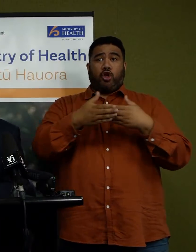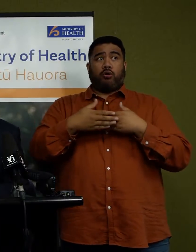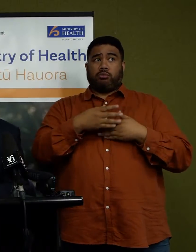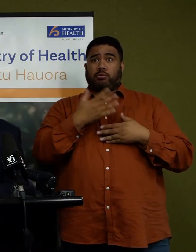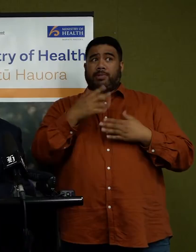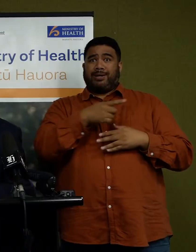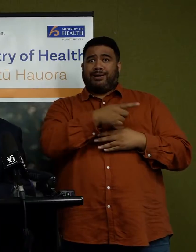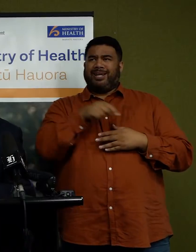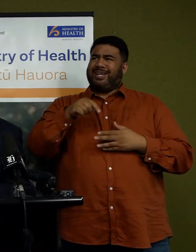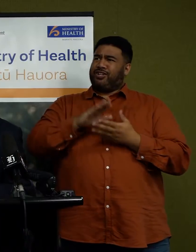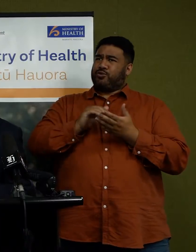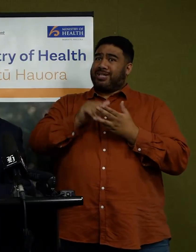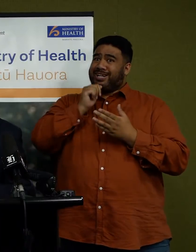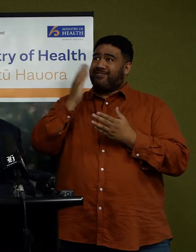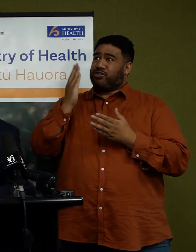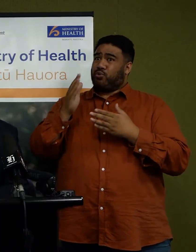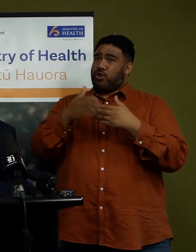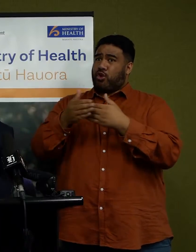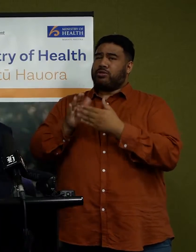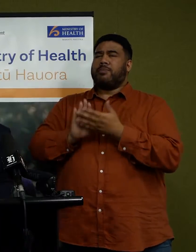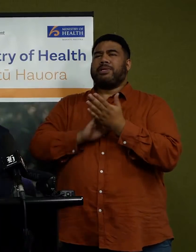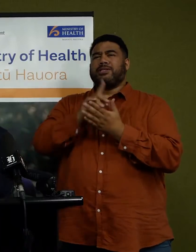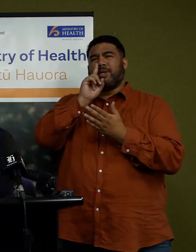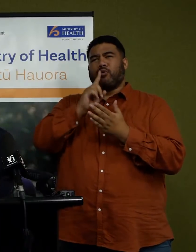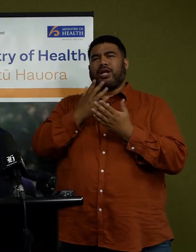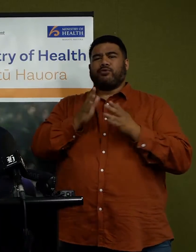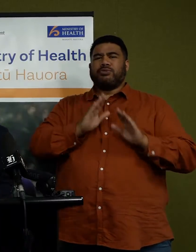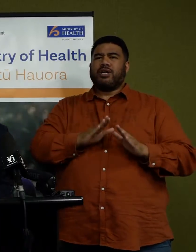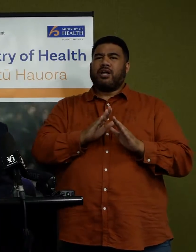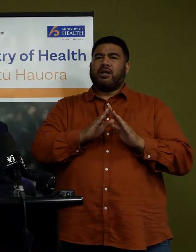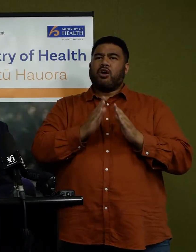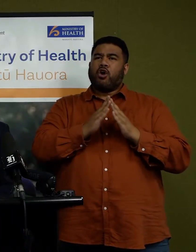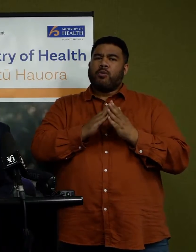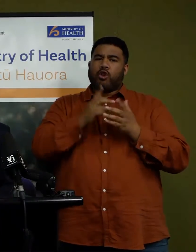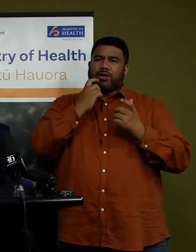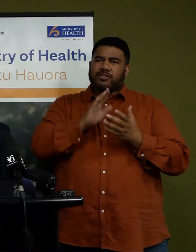would need to stay home to look after their children. So one has to be adaptable and flexible